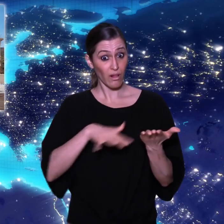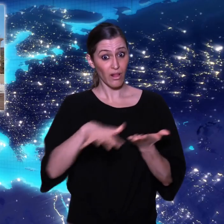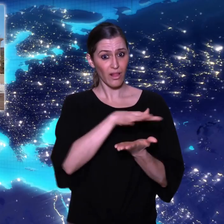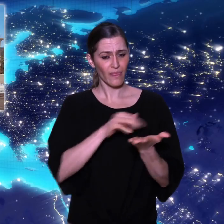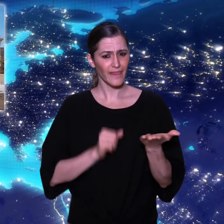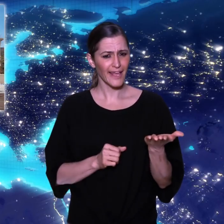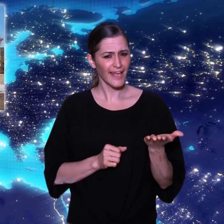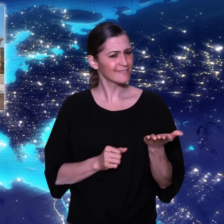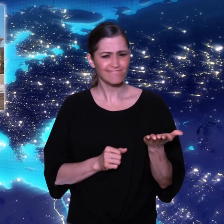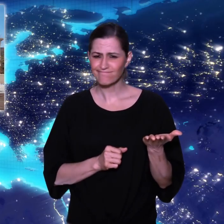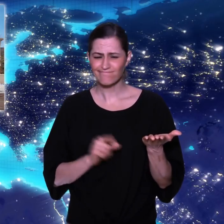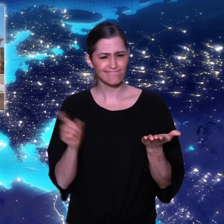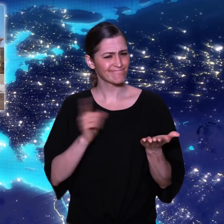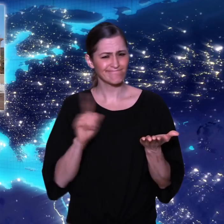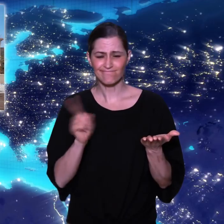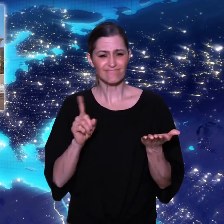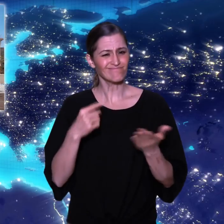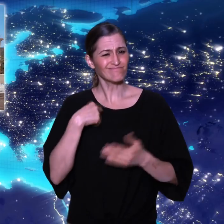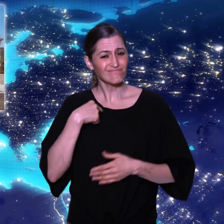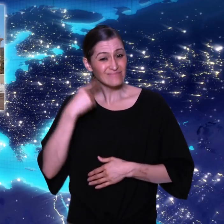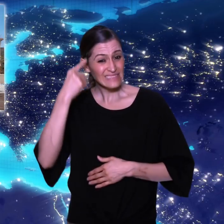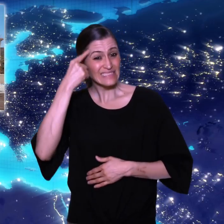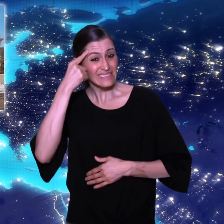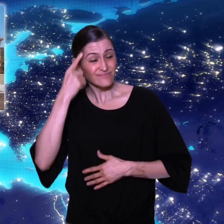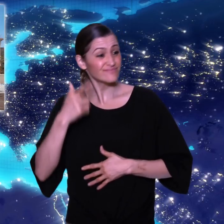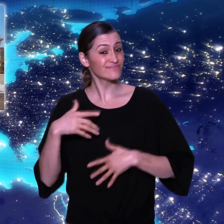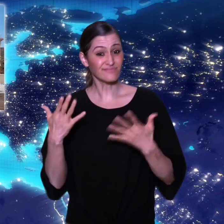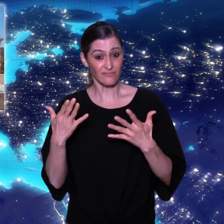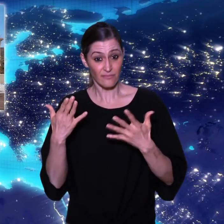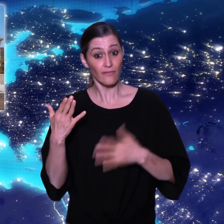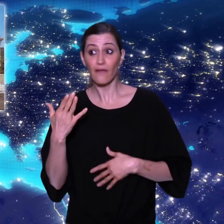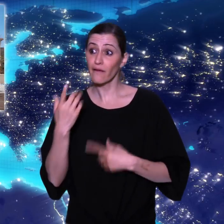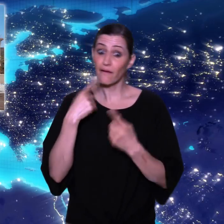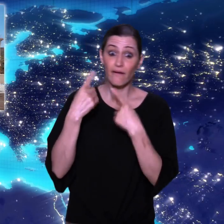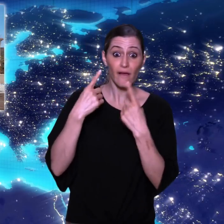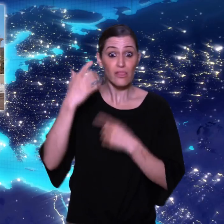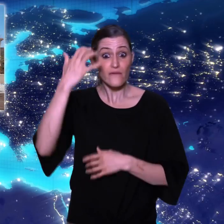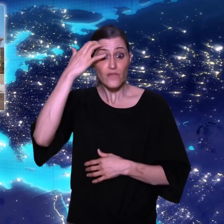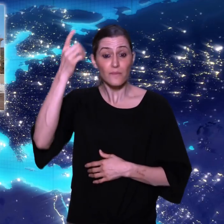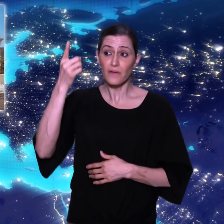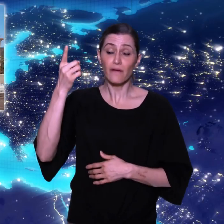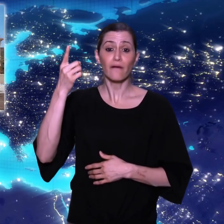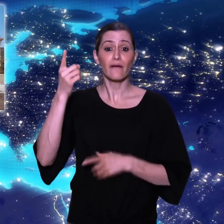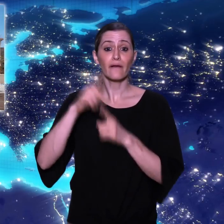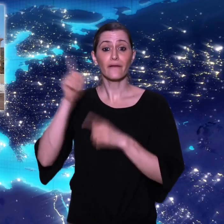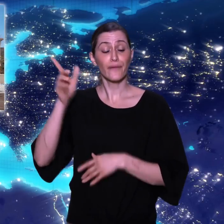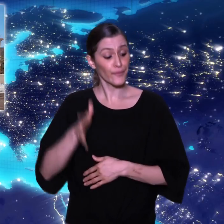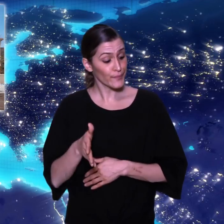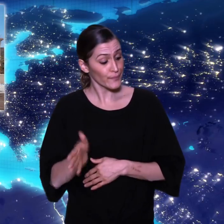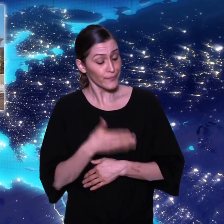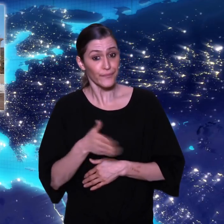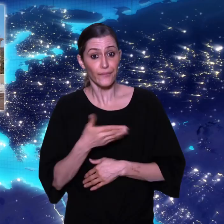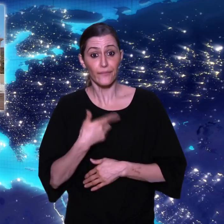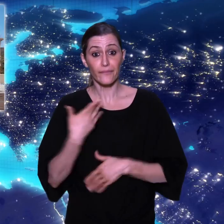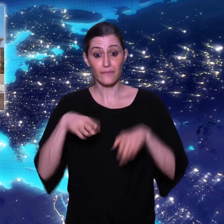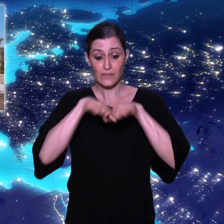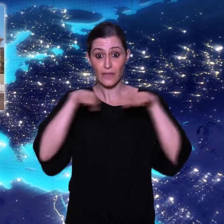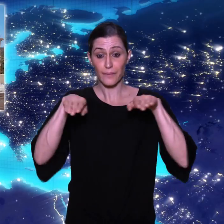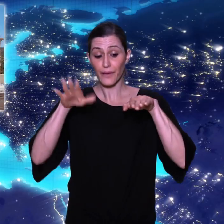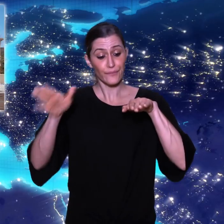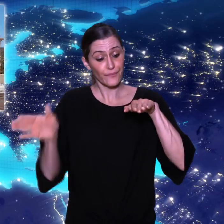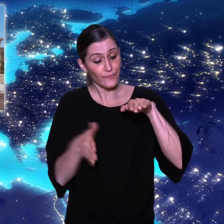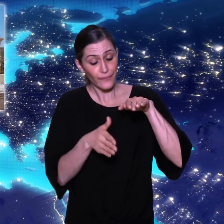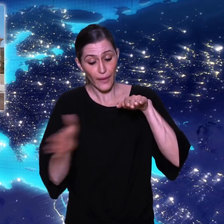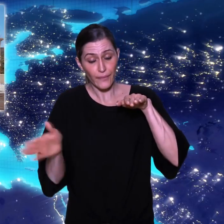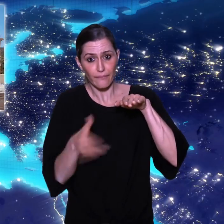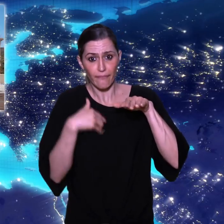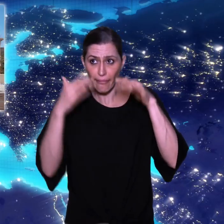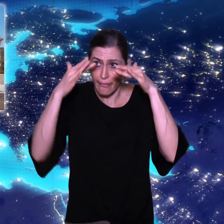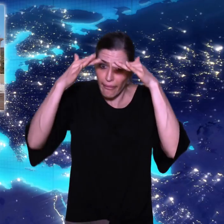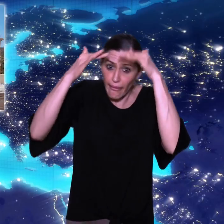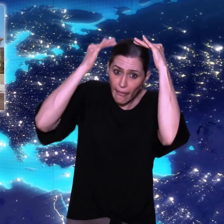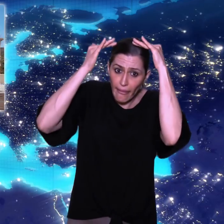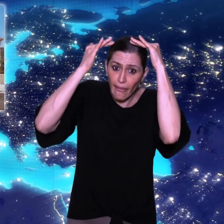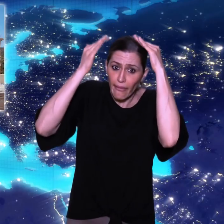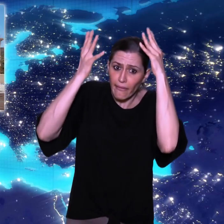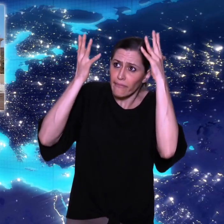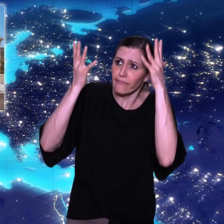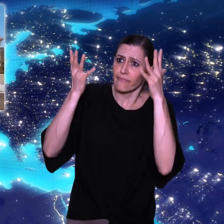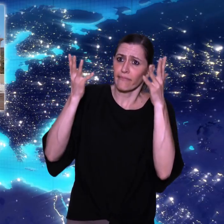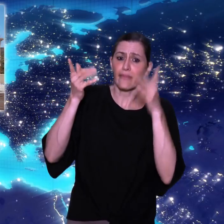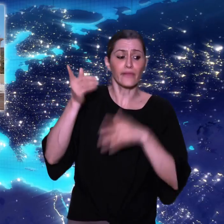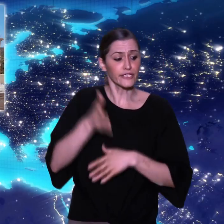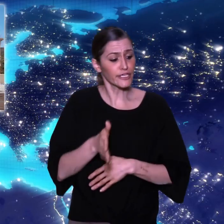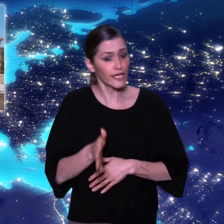I think they just shoved us under the table and did this